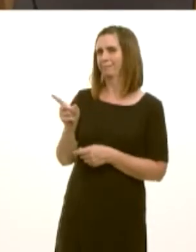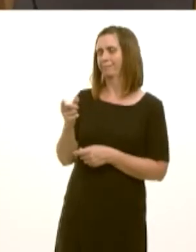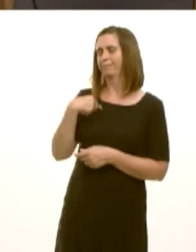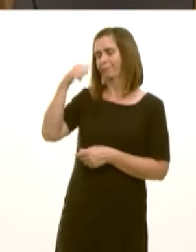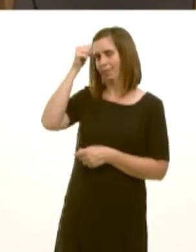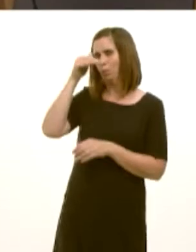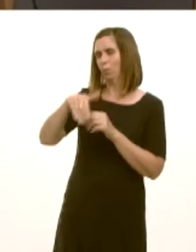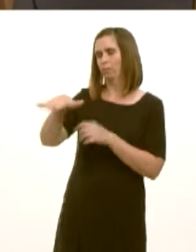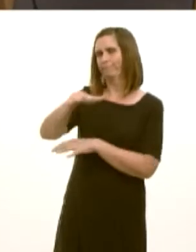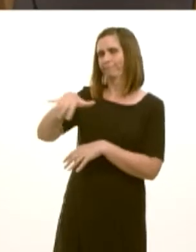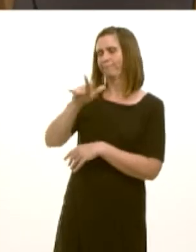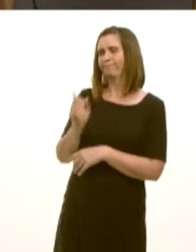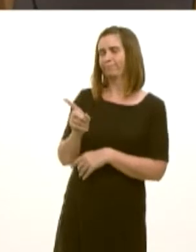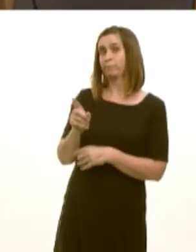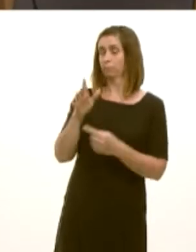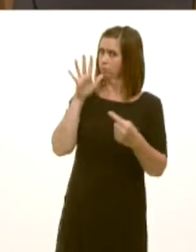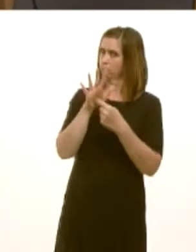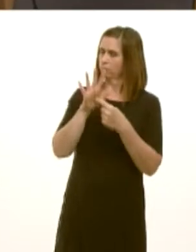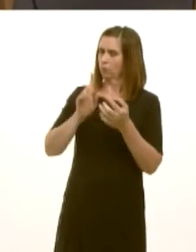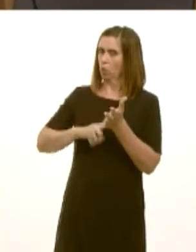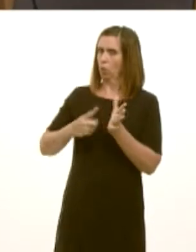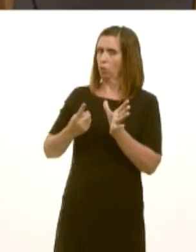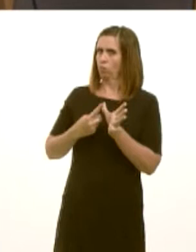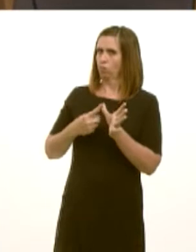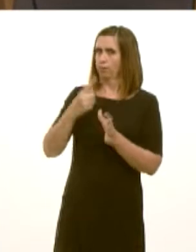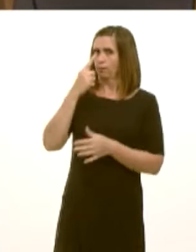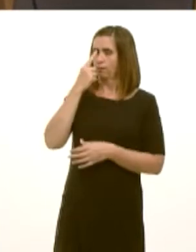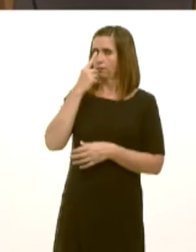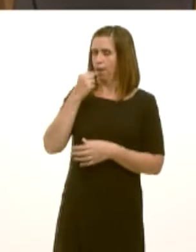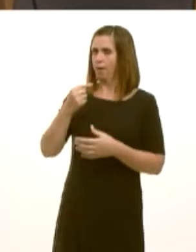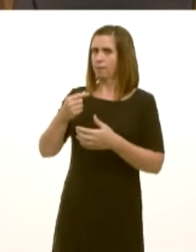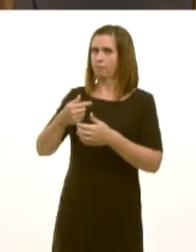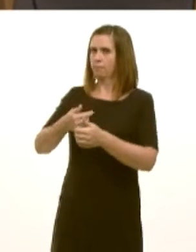Itís clearly important that local authorities are able to take communities with them.